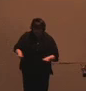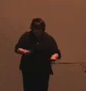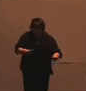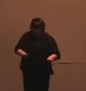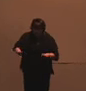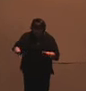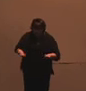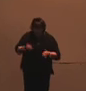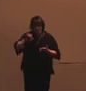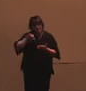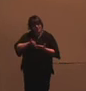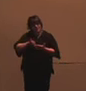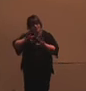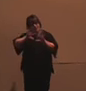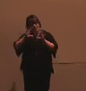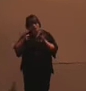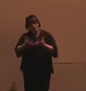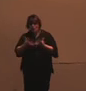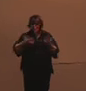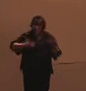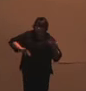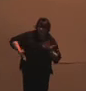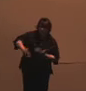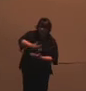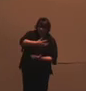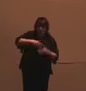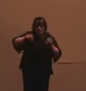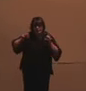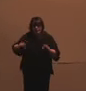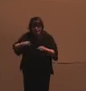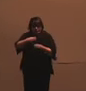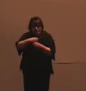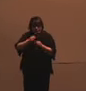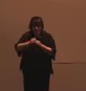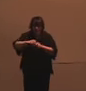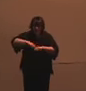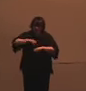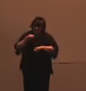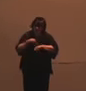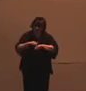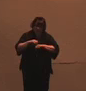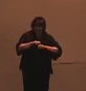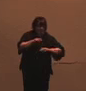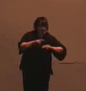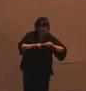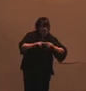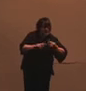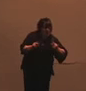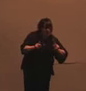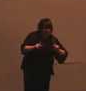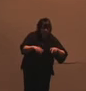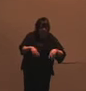we can make some solid building-like things or a garden-like things, the furniture-like things.